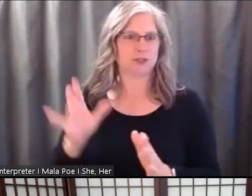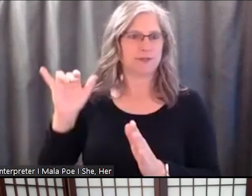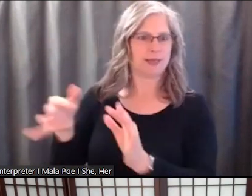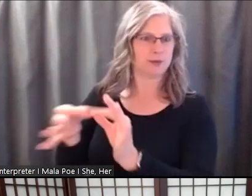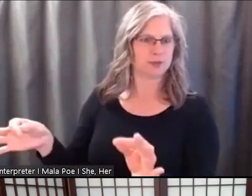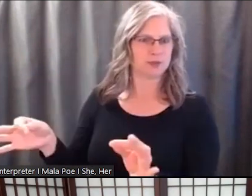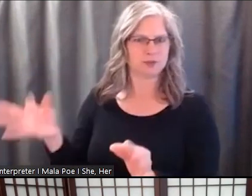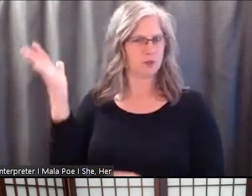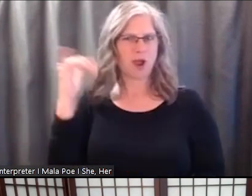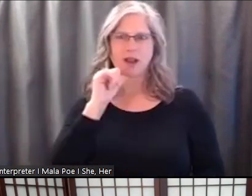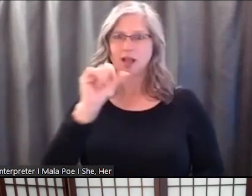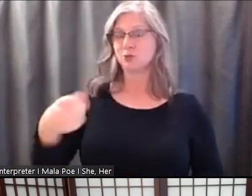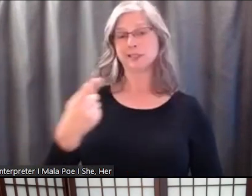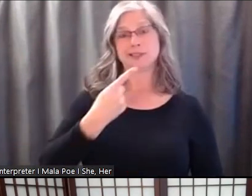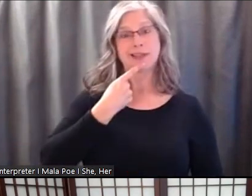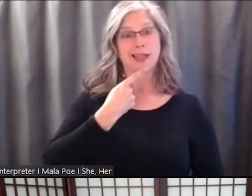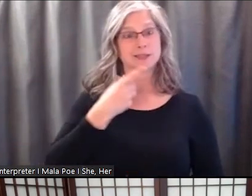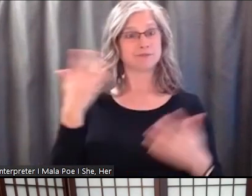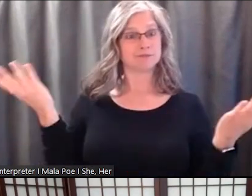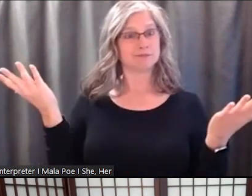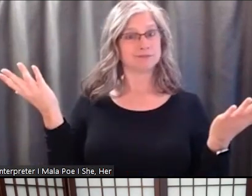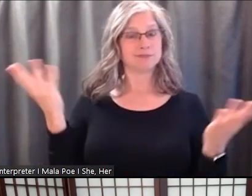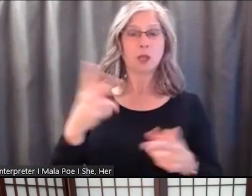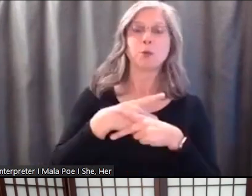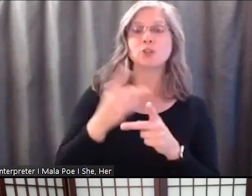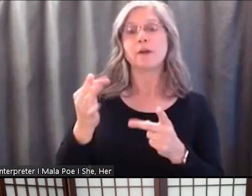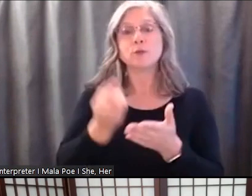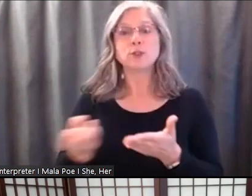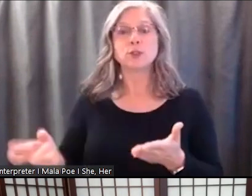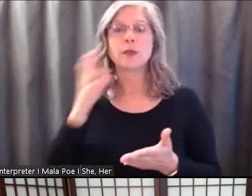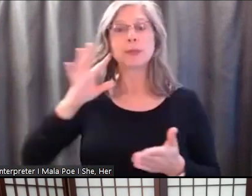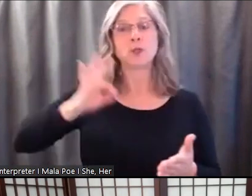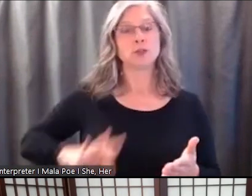Why not just say production of resources that will be useful to the language community?